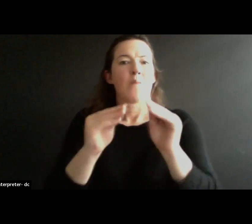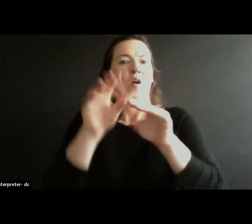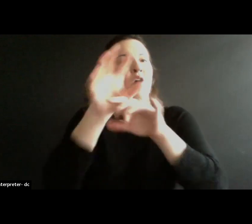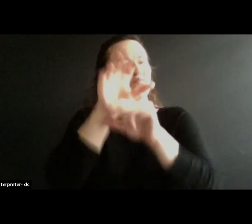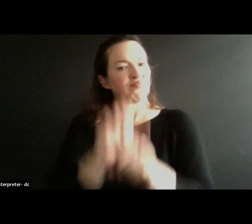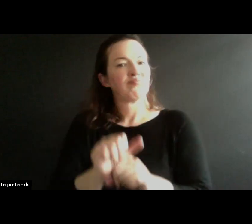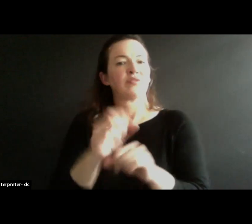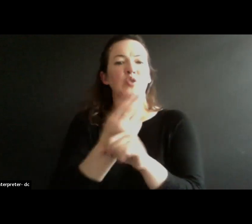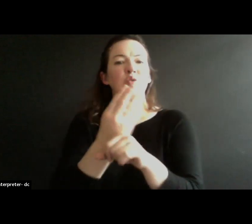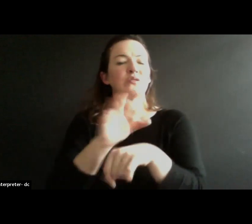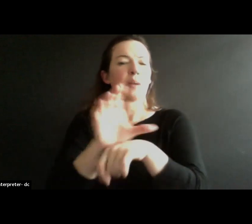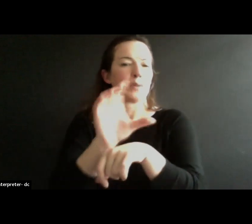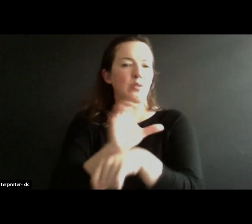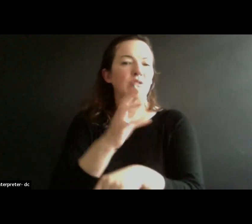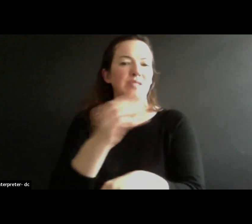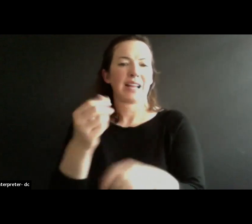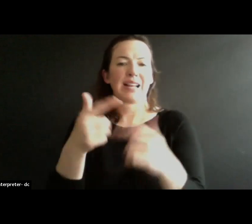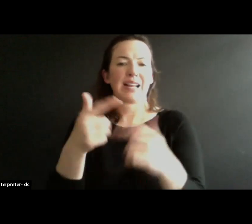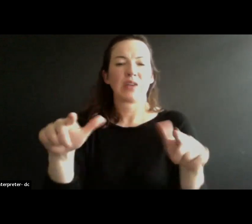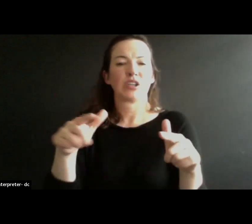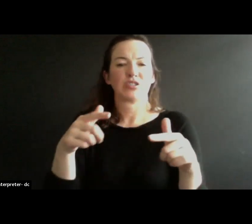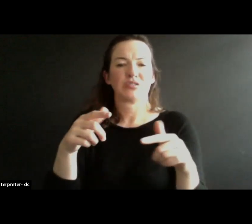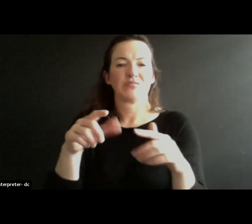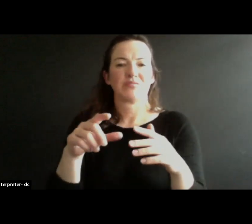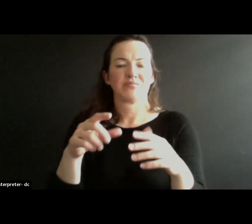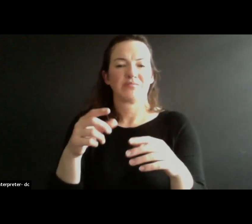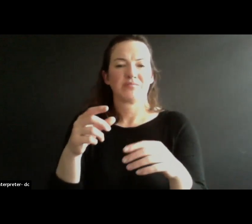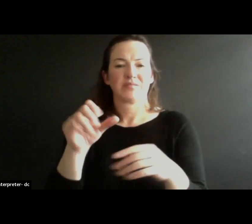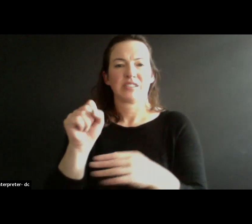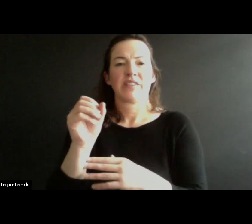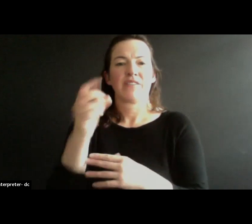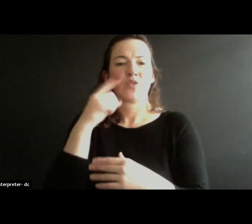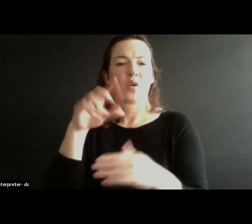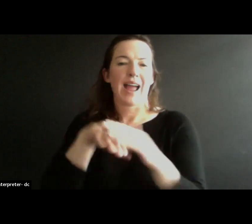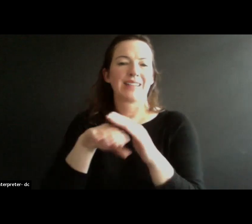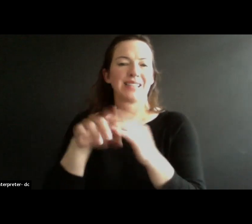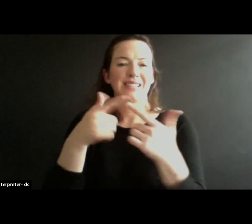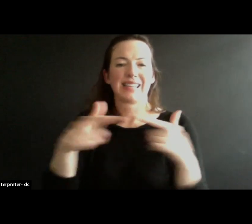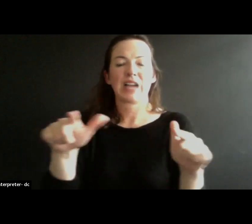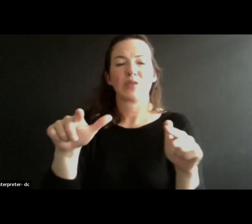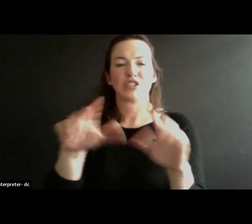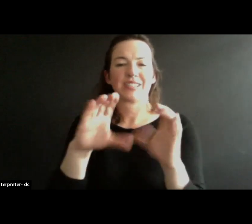peers and online resources. And so as things as our daily lives move on to online services,